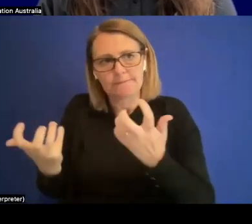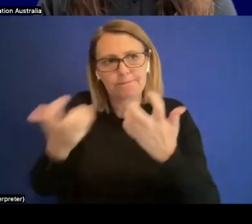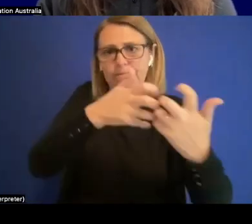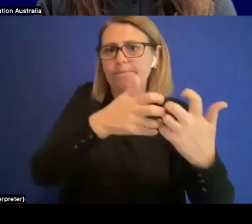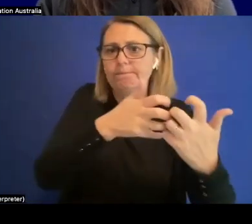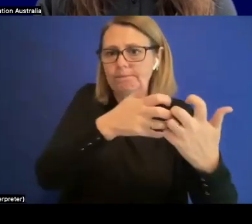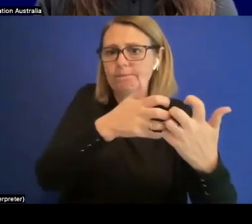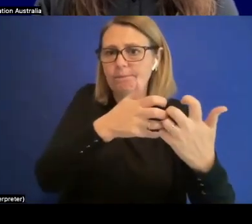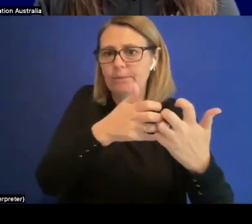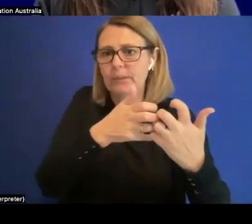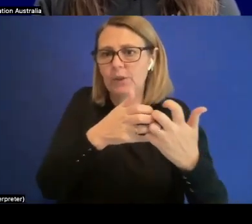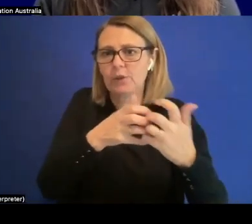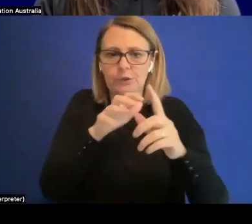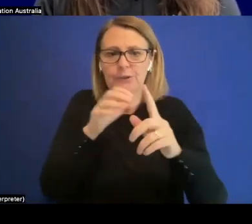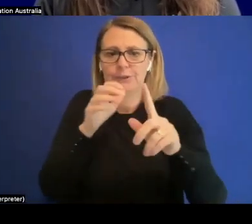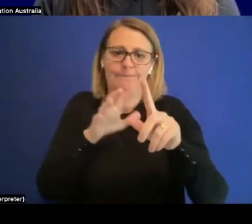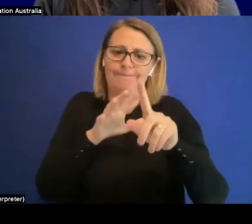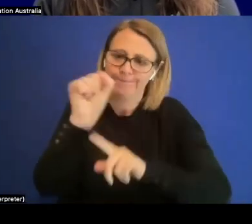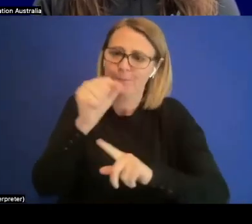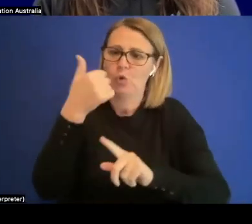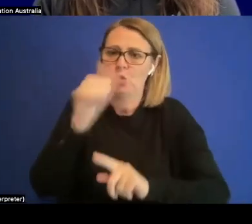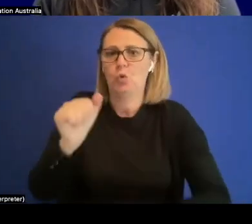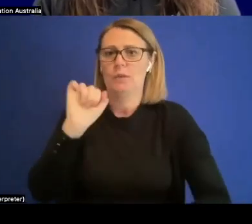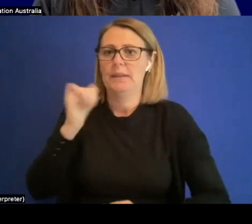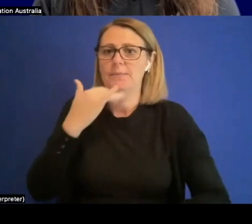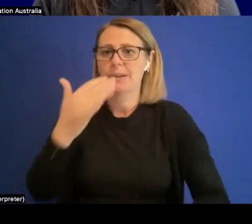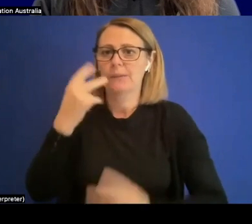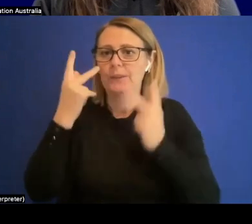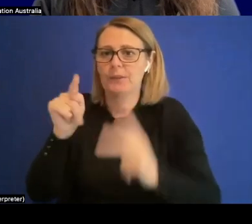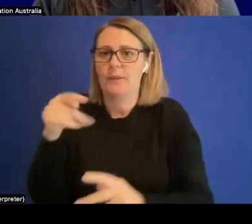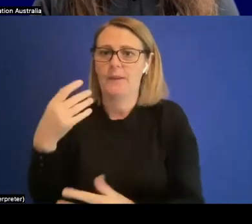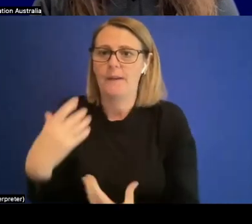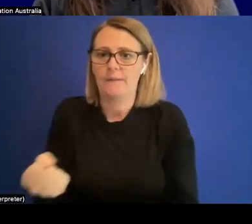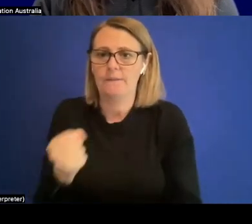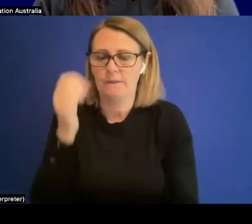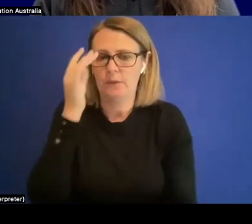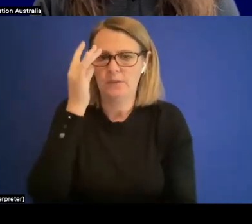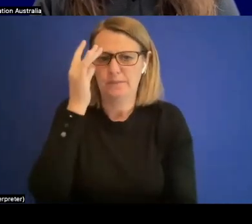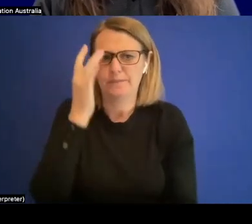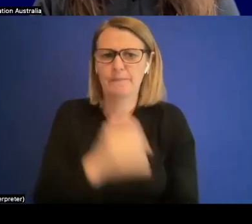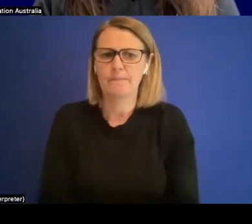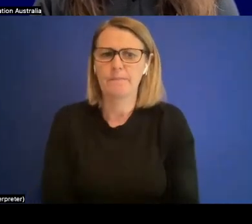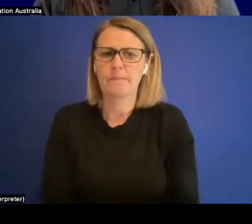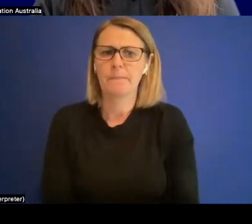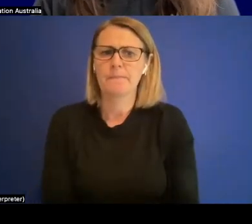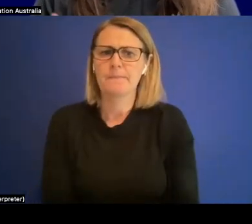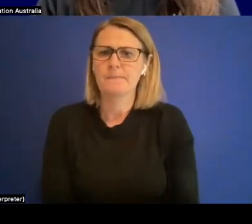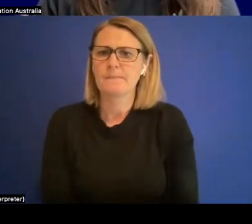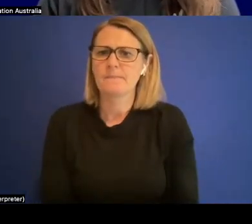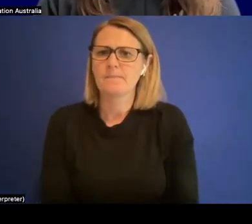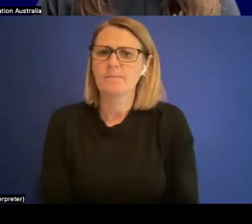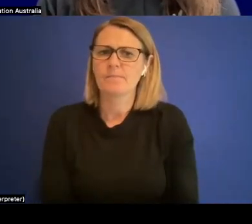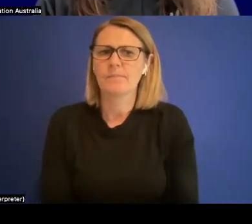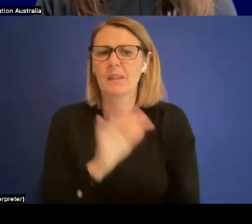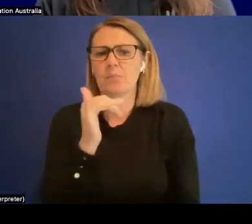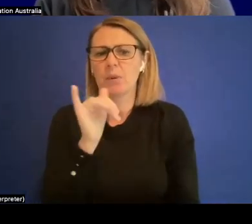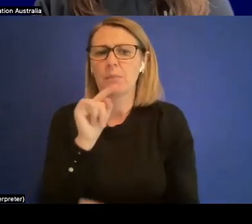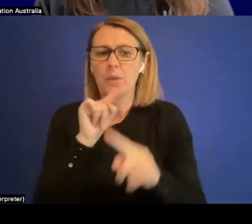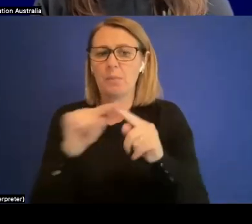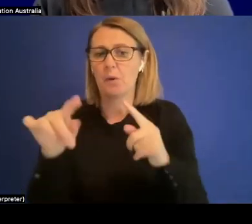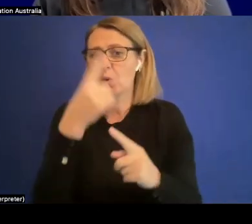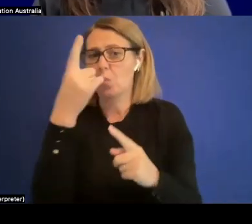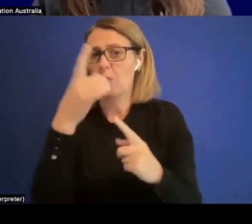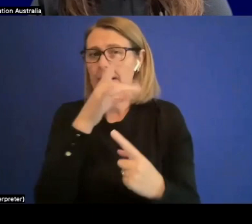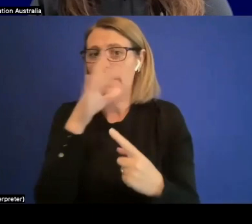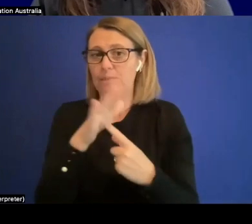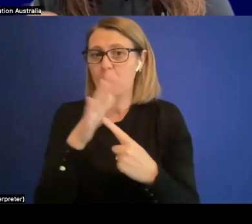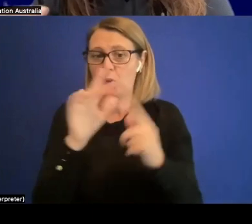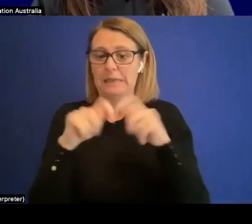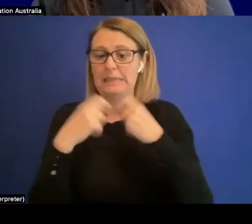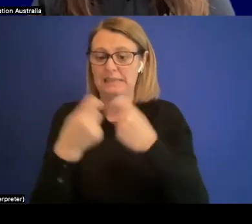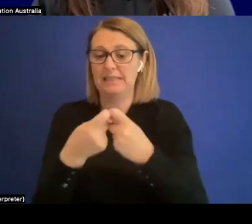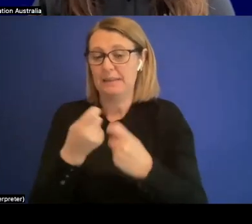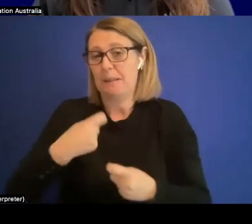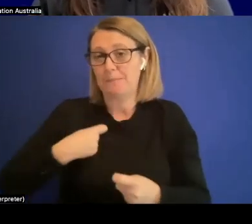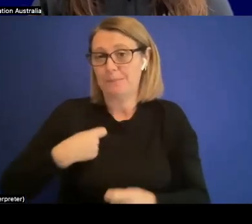vision. I guess they're probably one of the most important team members if the rest of the team is